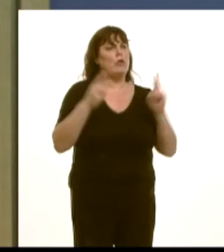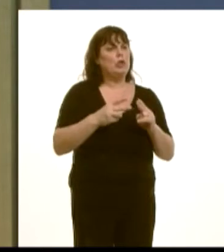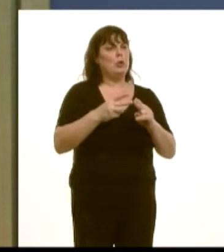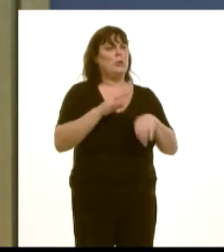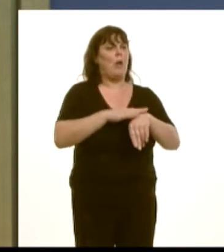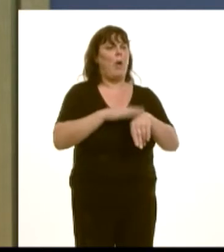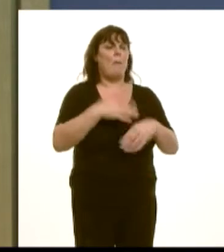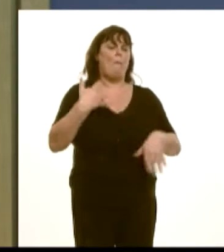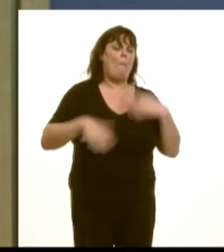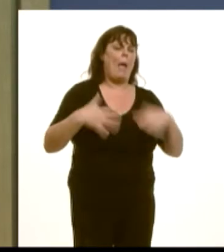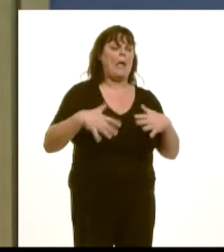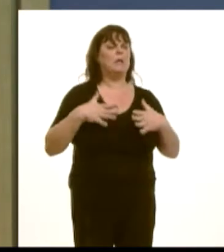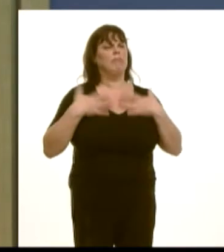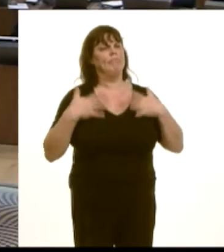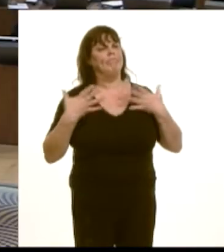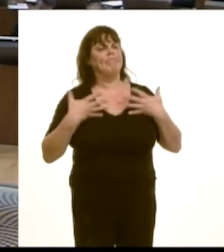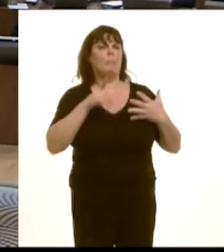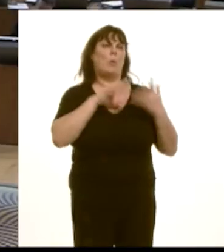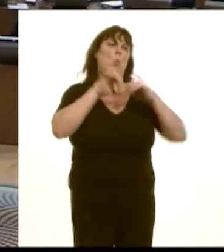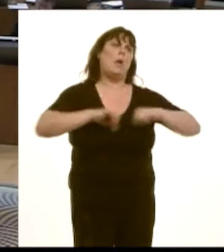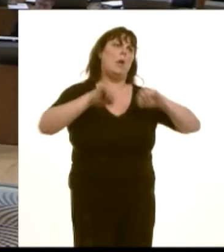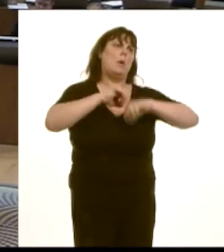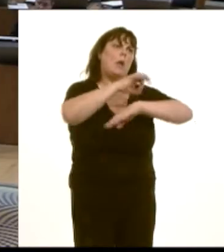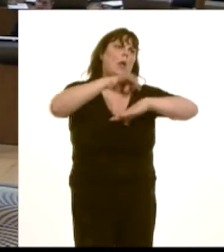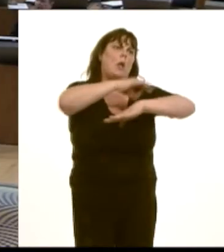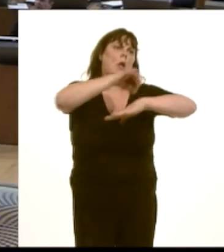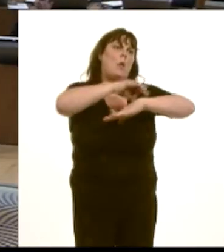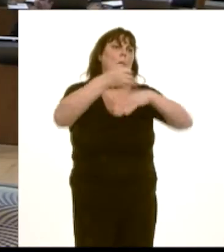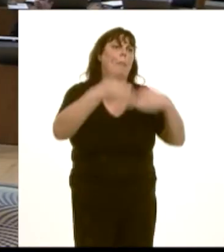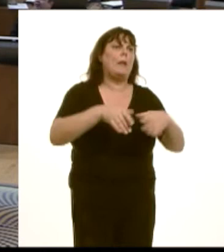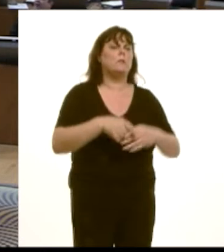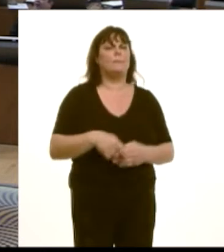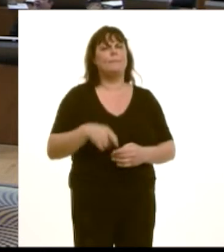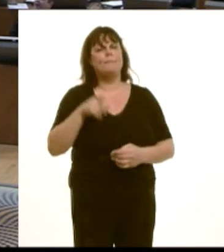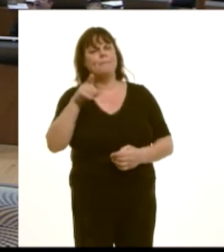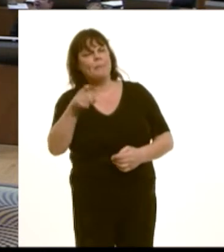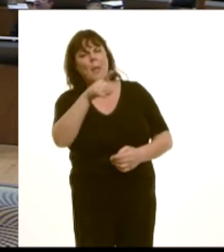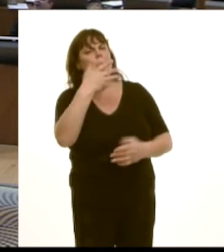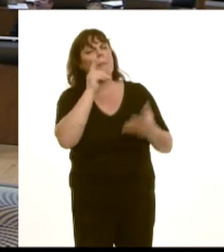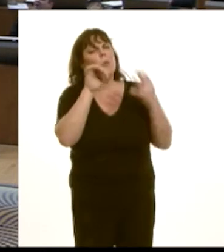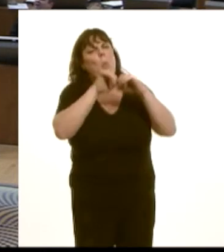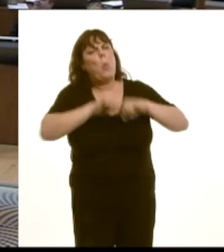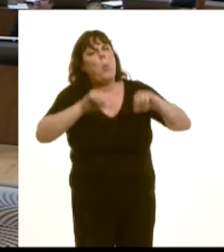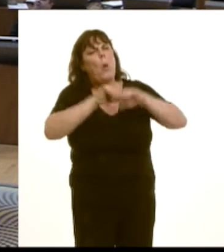that must be caused by waiting that long? Carwyn Jones: Well, first of all, the Member seems to be under the impression that people actually wait 12 hours to see somebody. That